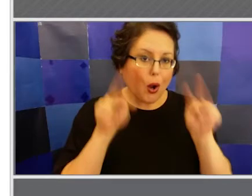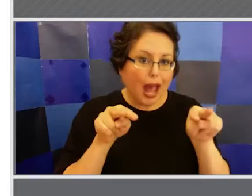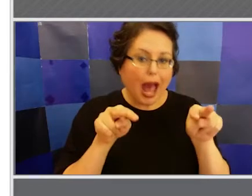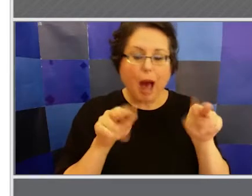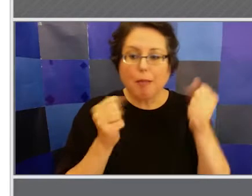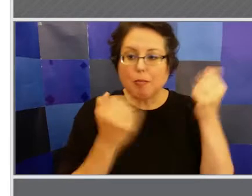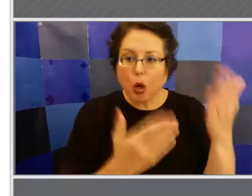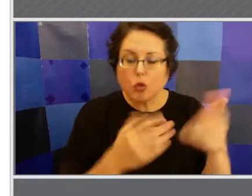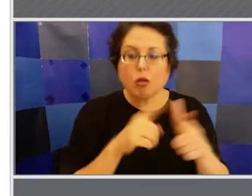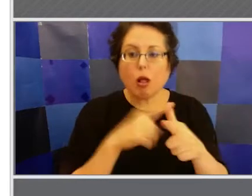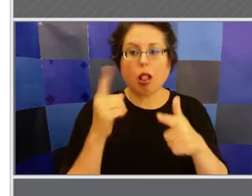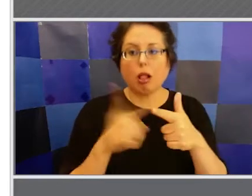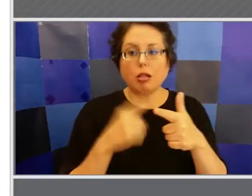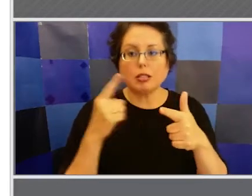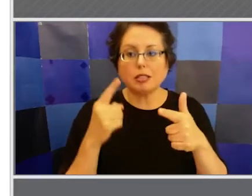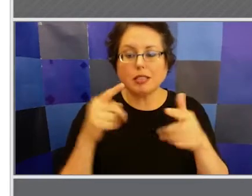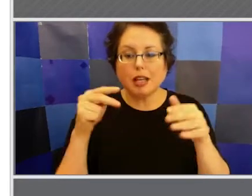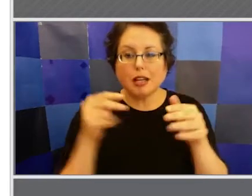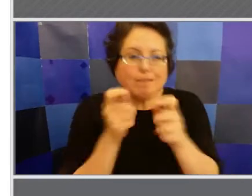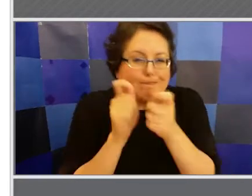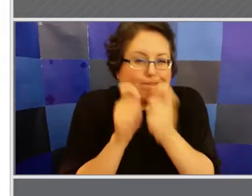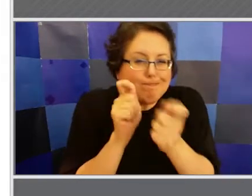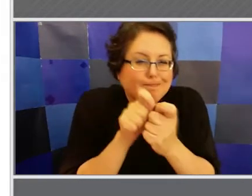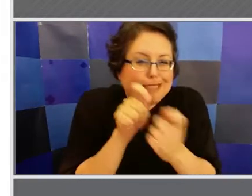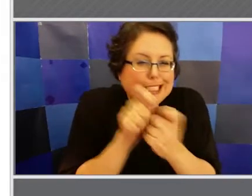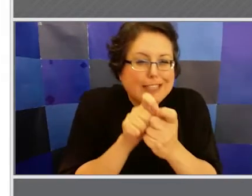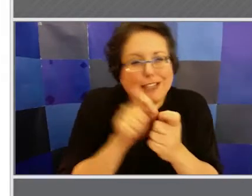going to refine what our needs are for projects that are ongoing.